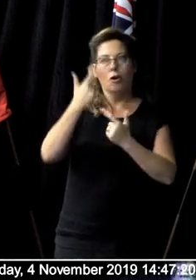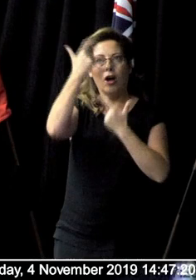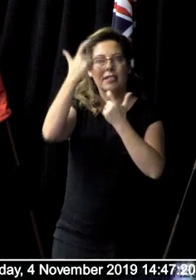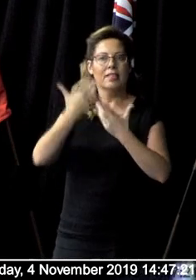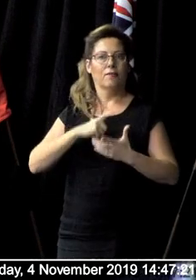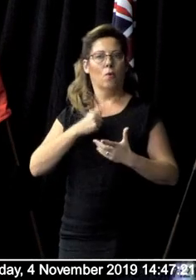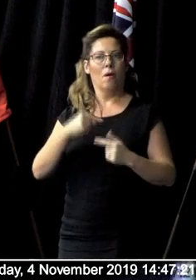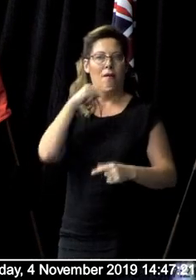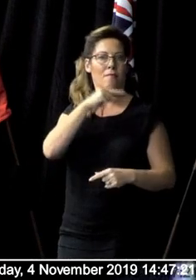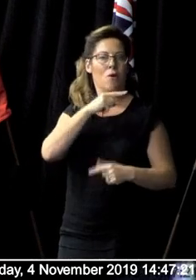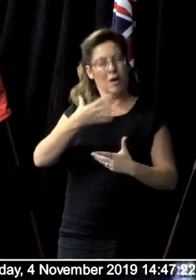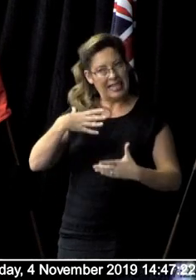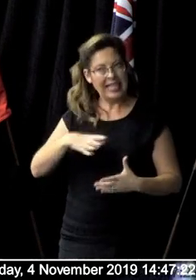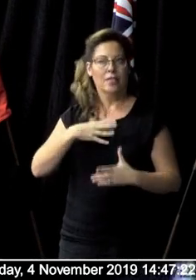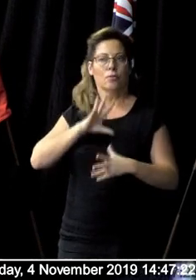having a wonderful experience.